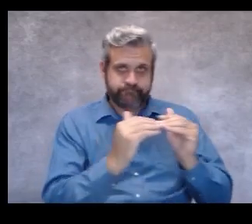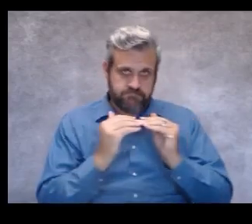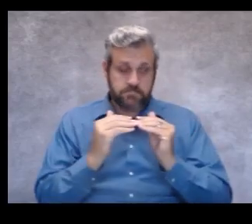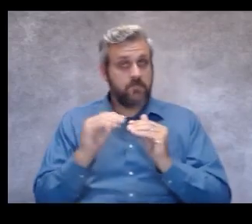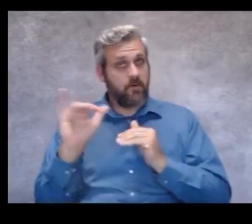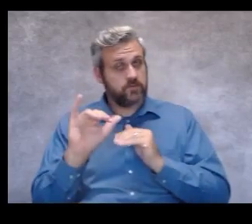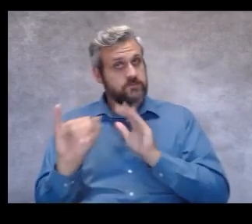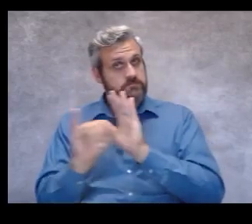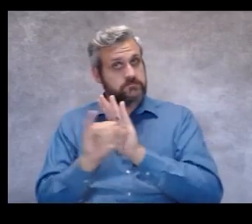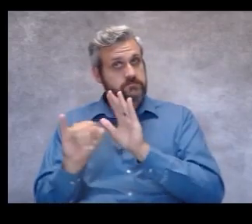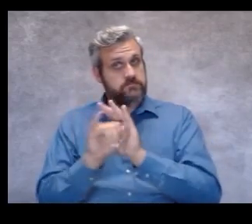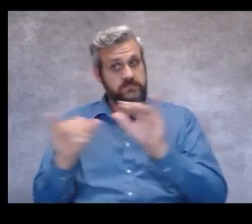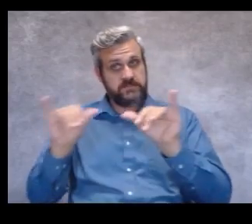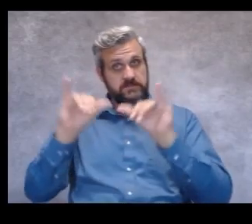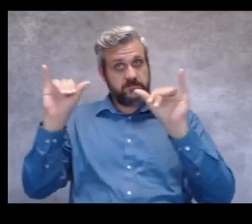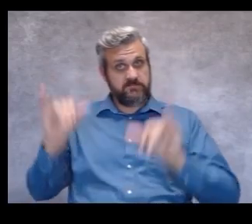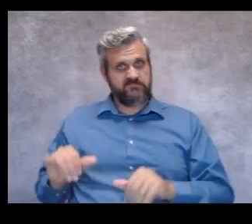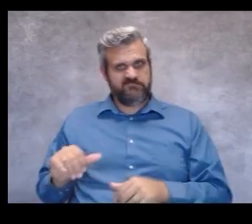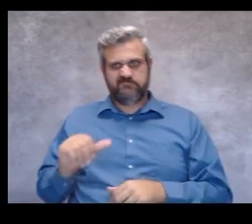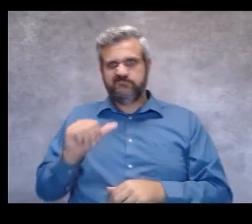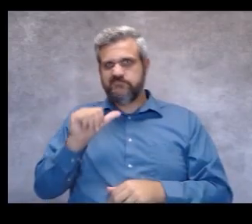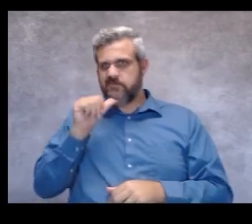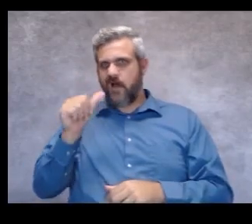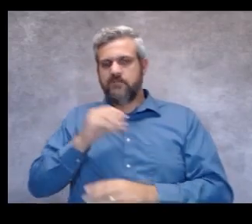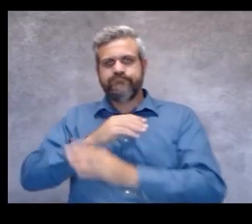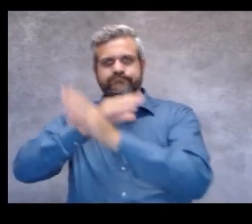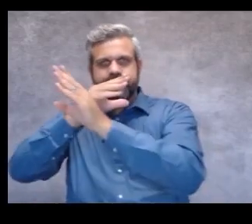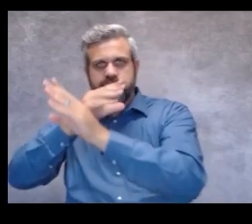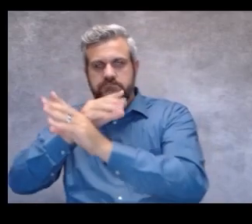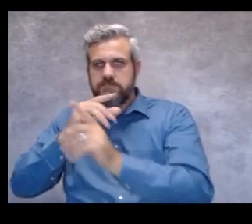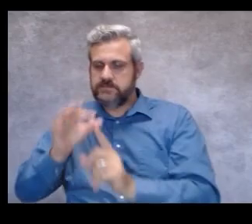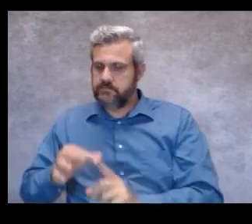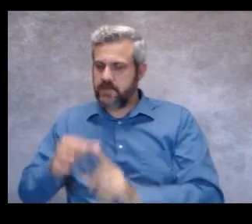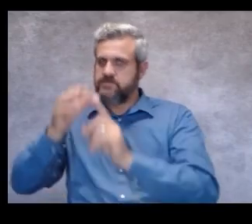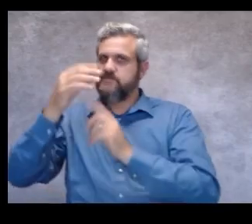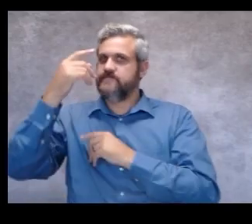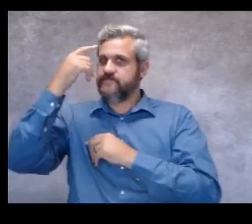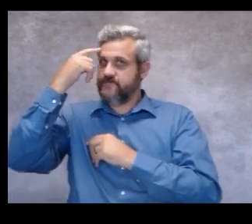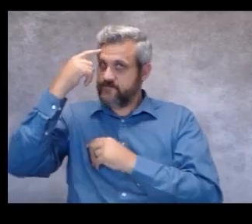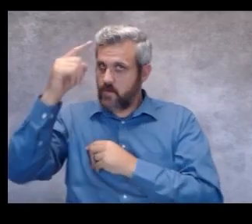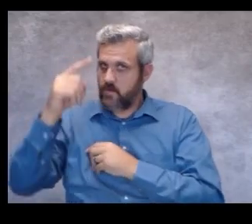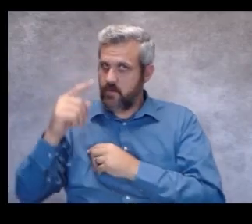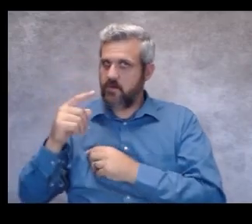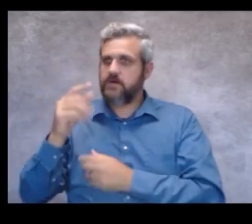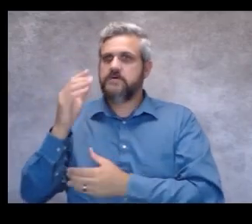identification system does not contain barriers especially for underrepresented